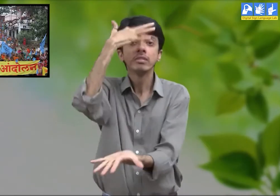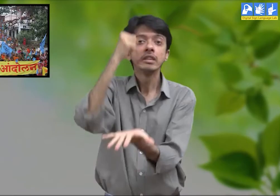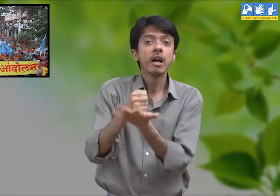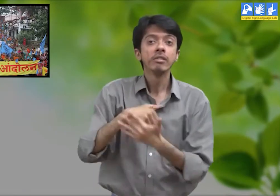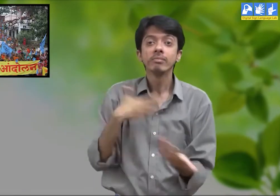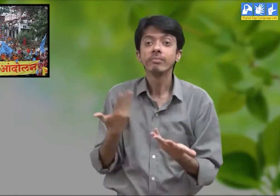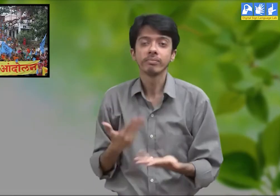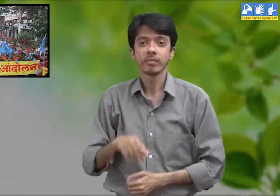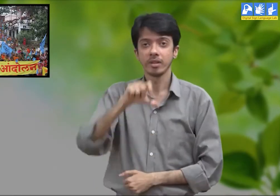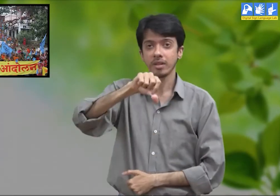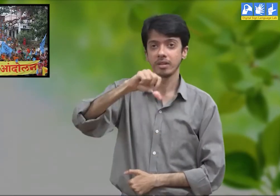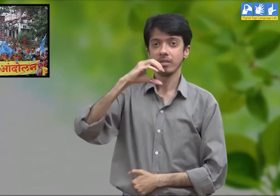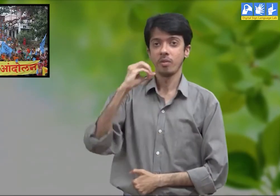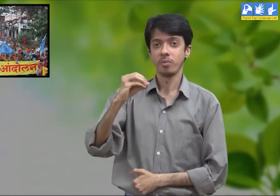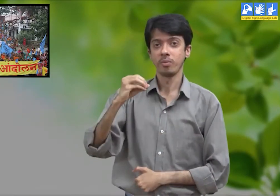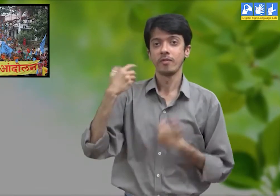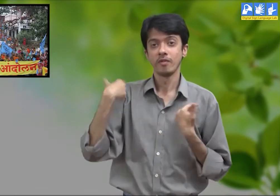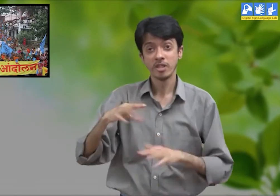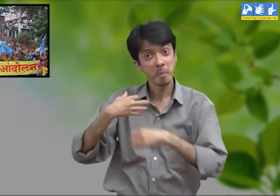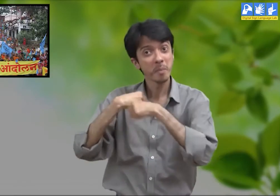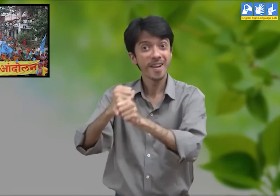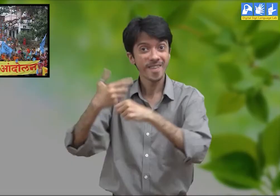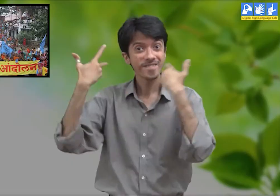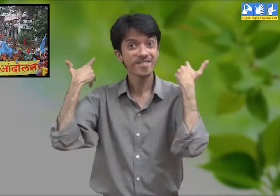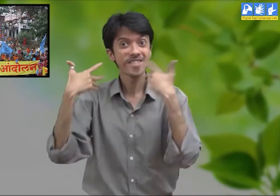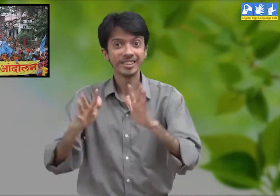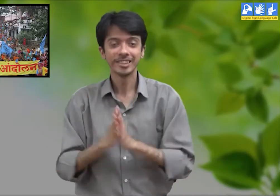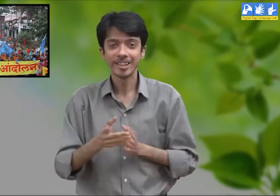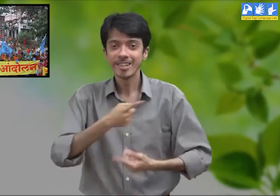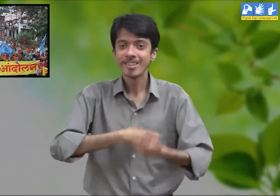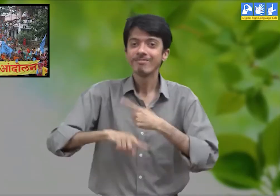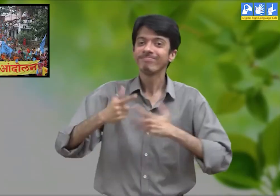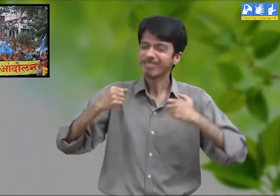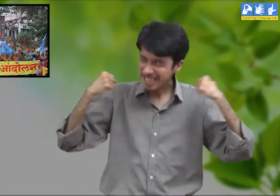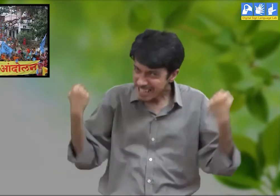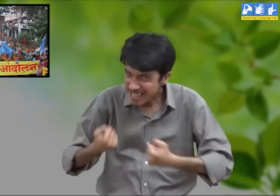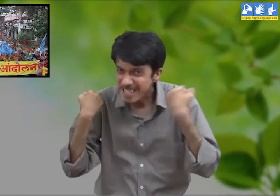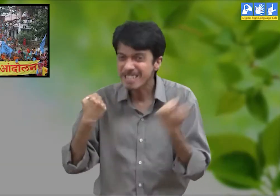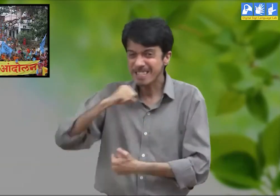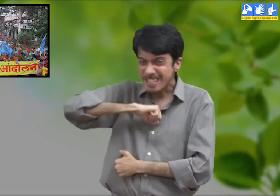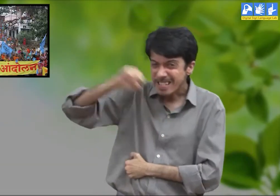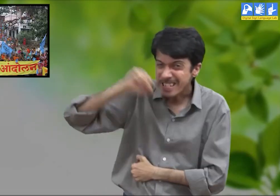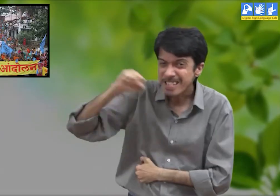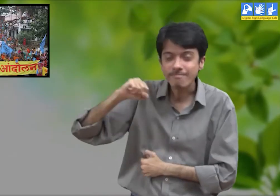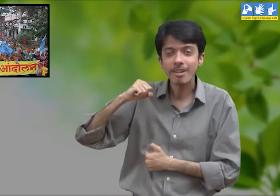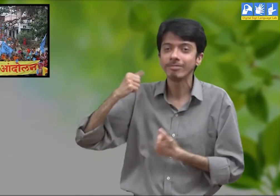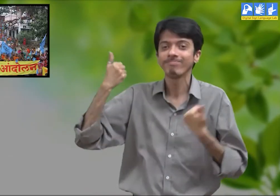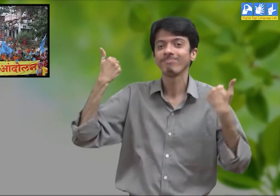The supreme court gave a judgement approving the construction of the dam with a condition that the height of the dam could be raised to 90 meters.